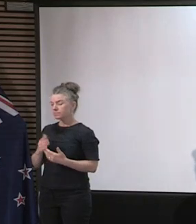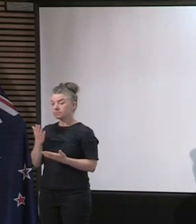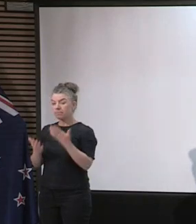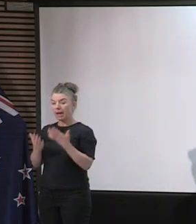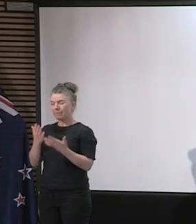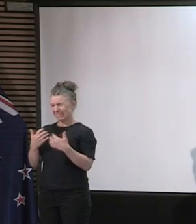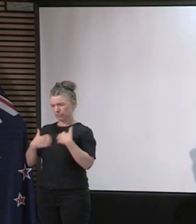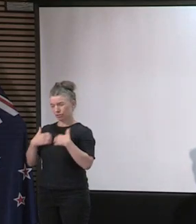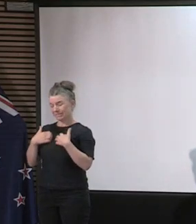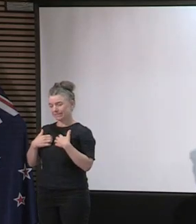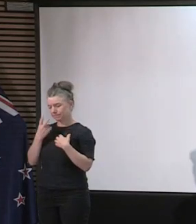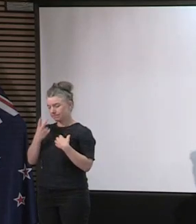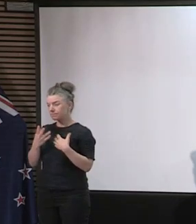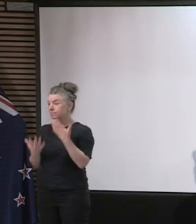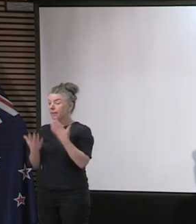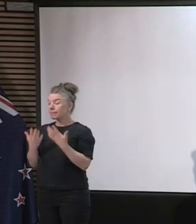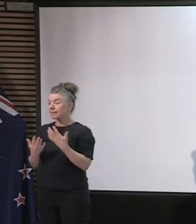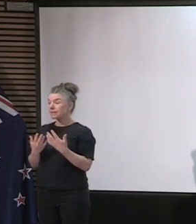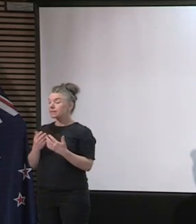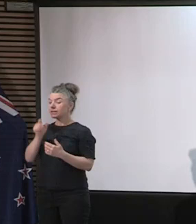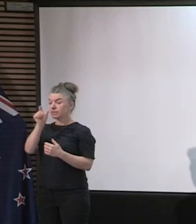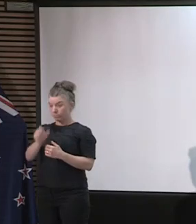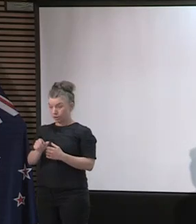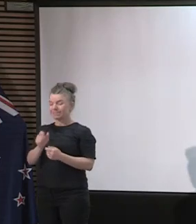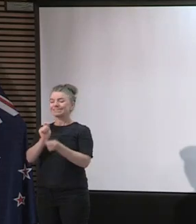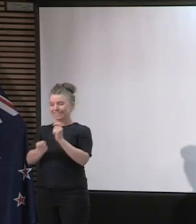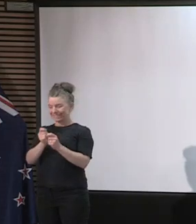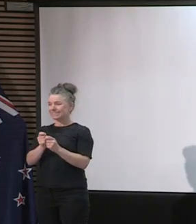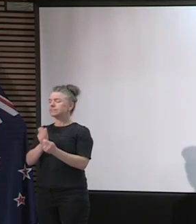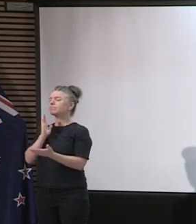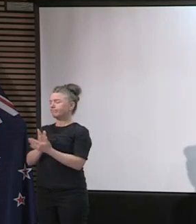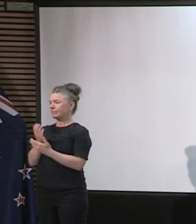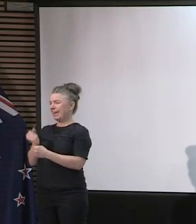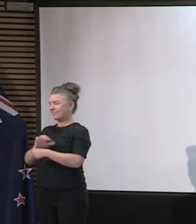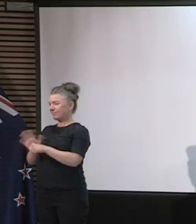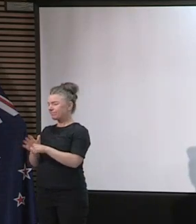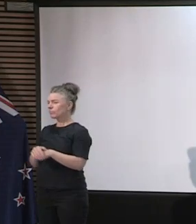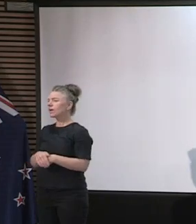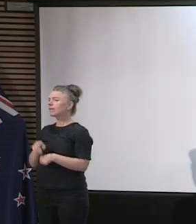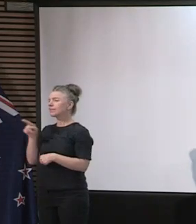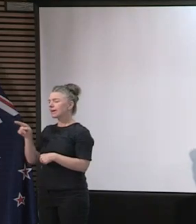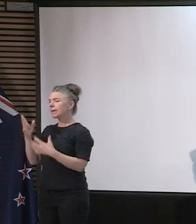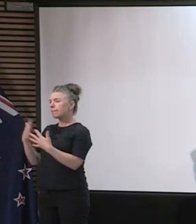of the reports we have been having - even in recent days - you can see that we might have